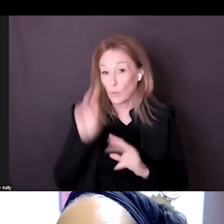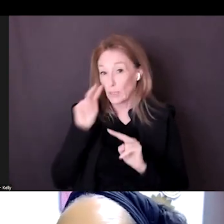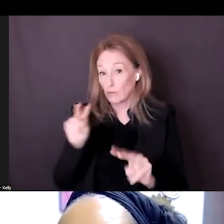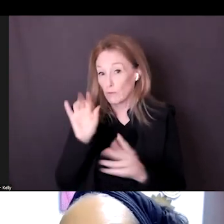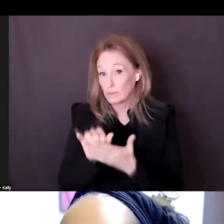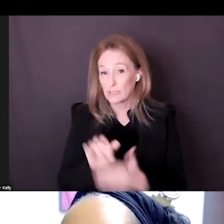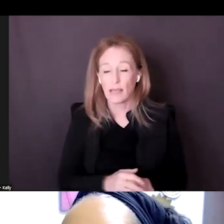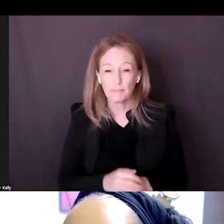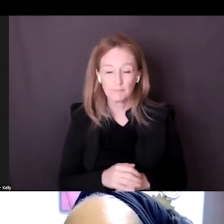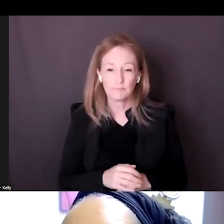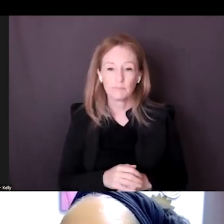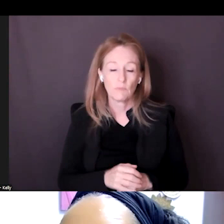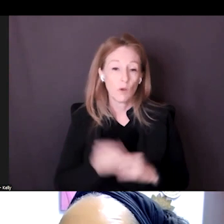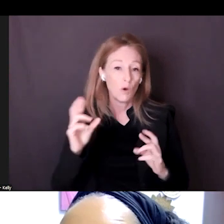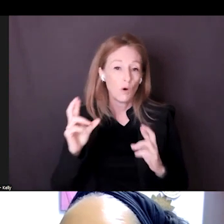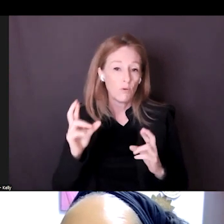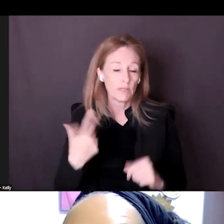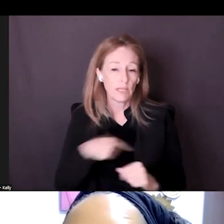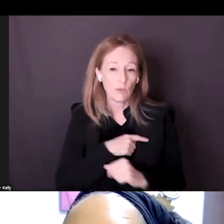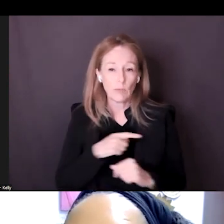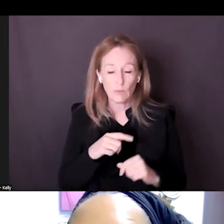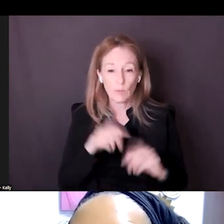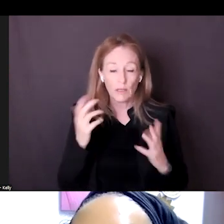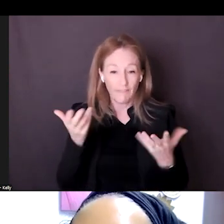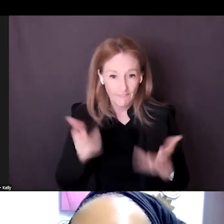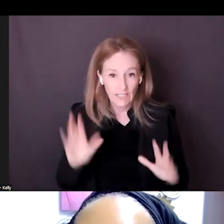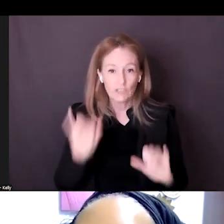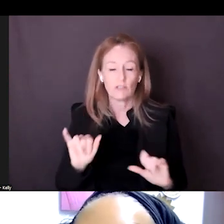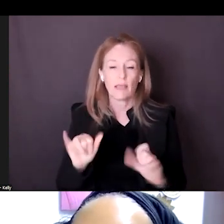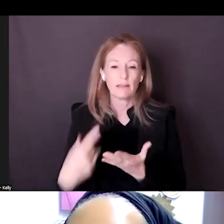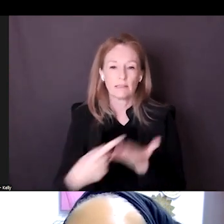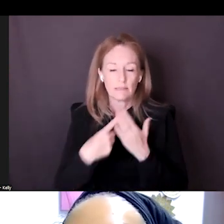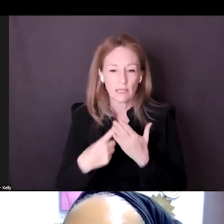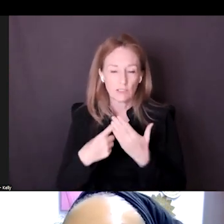AWAY WITH OPPORTUNITIES SO SHARE WHAT OUR SERVICES ARE